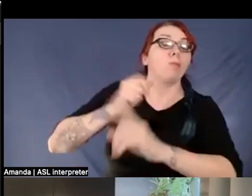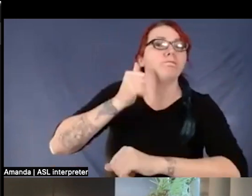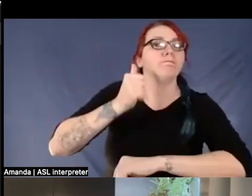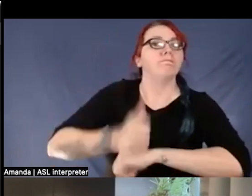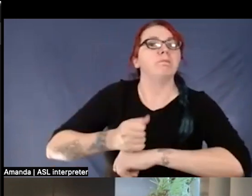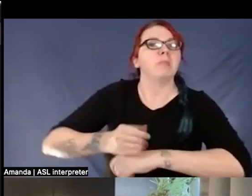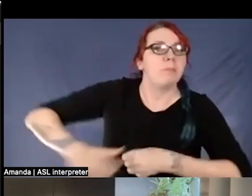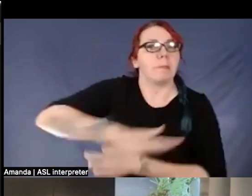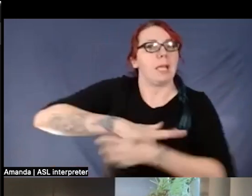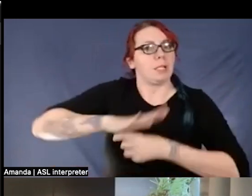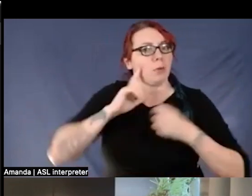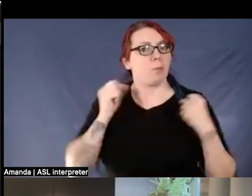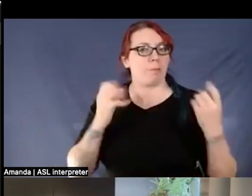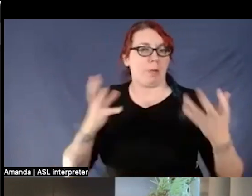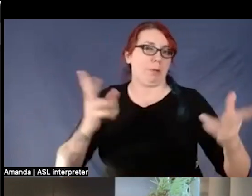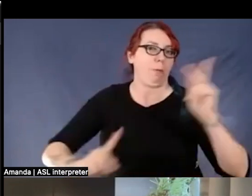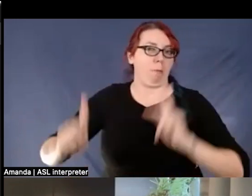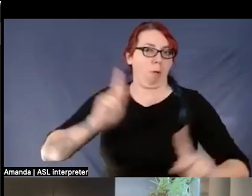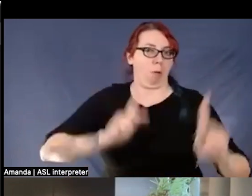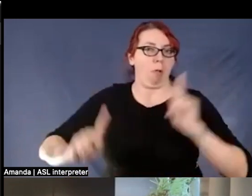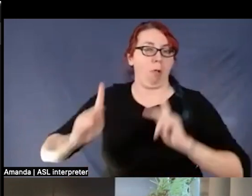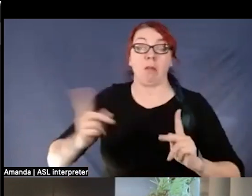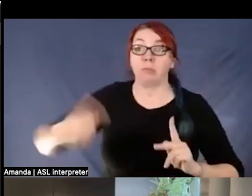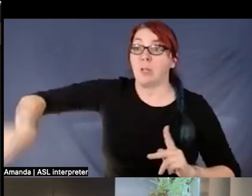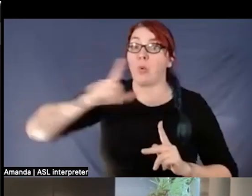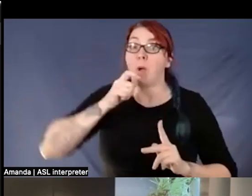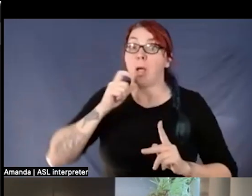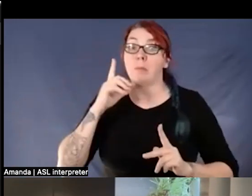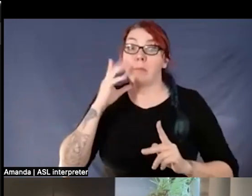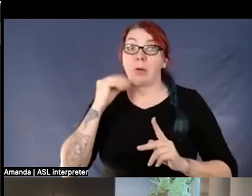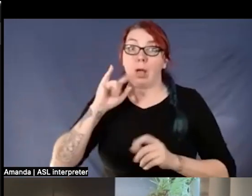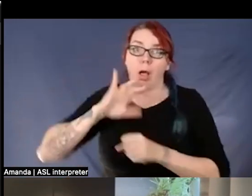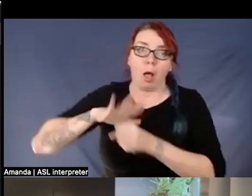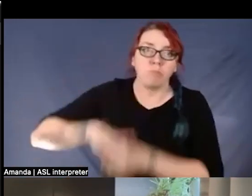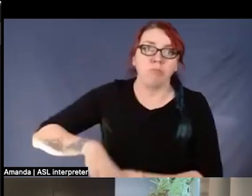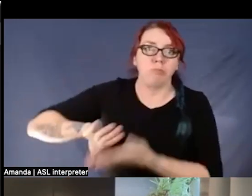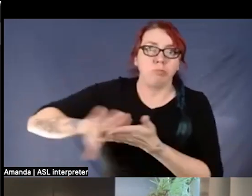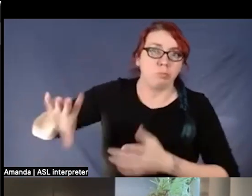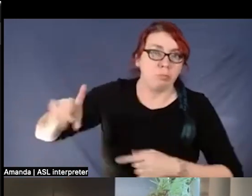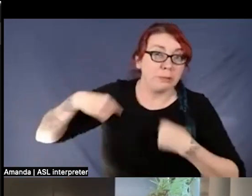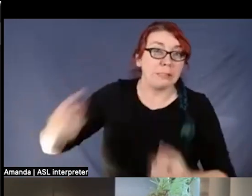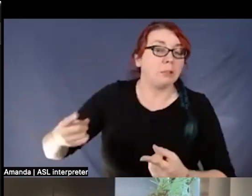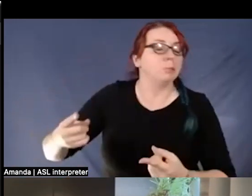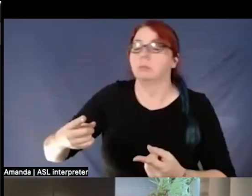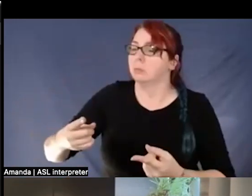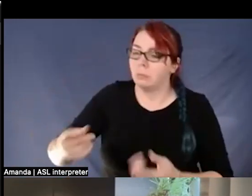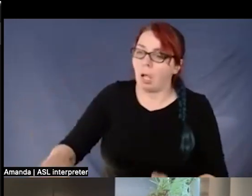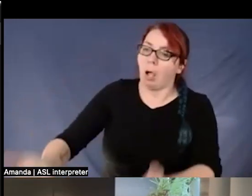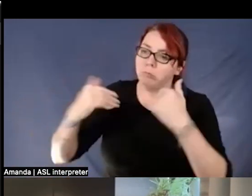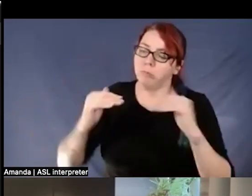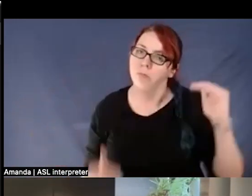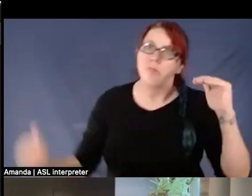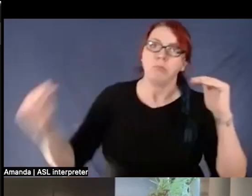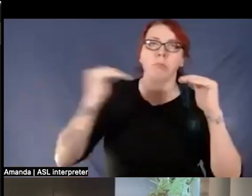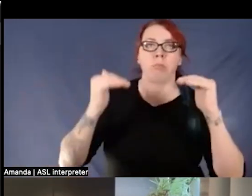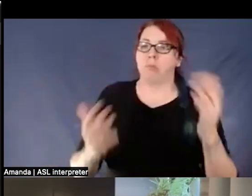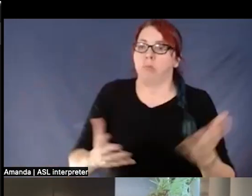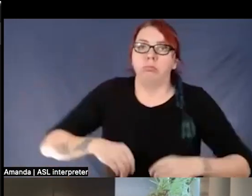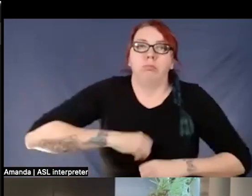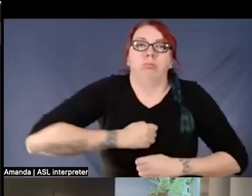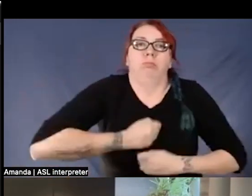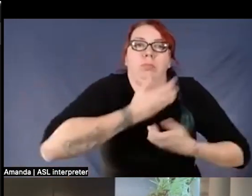marginalized creators and professionals all have the opportunity to contribute, work and lead.